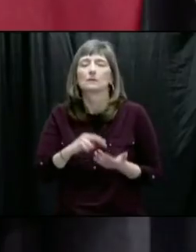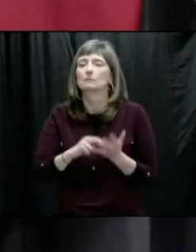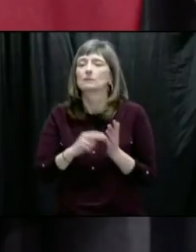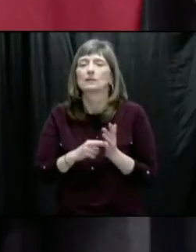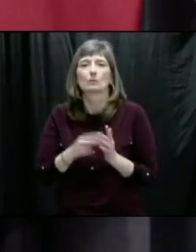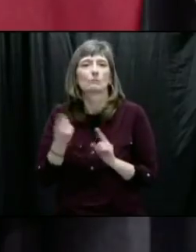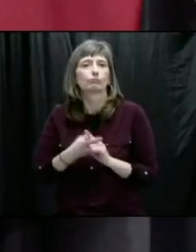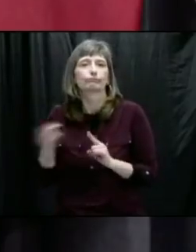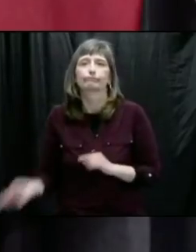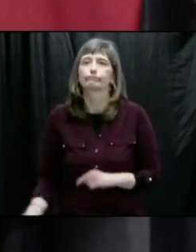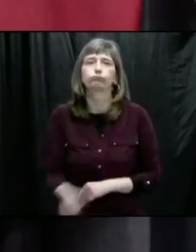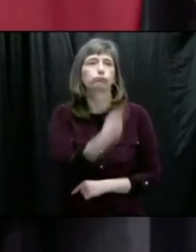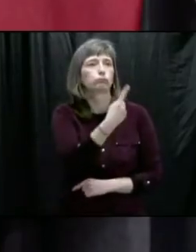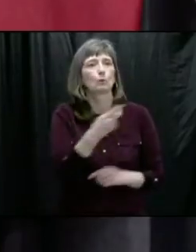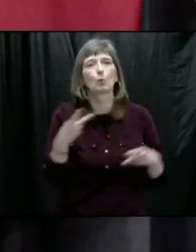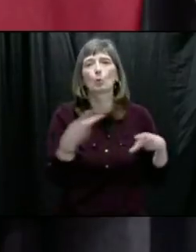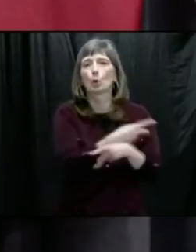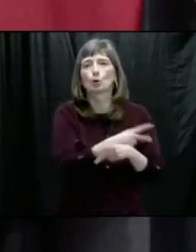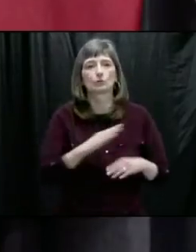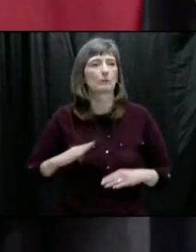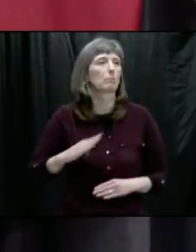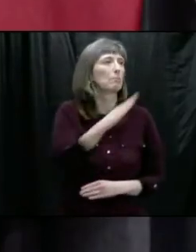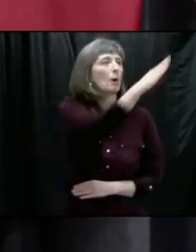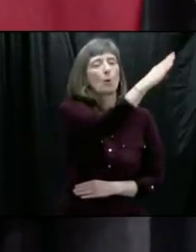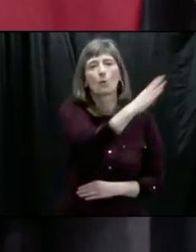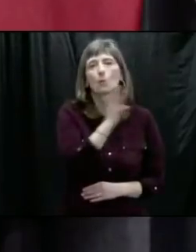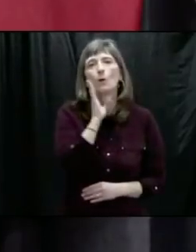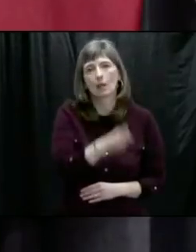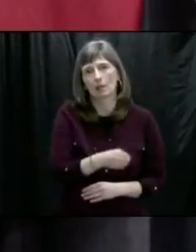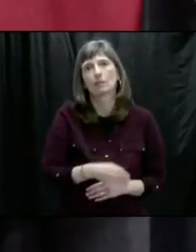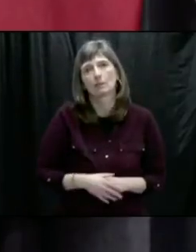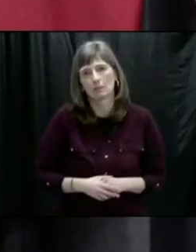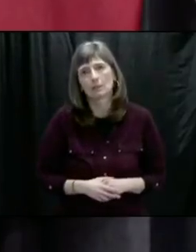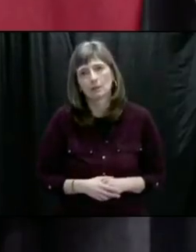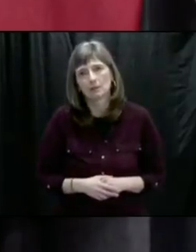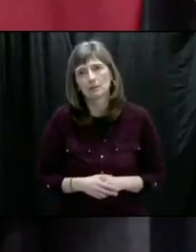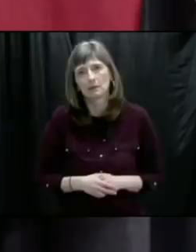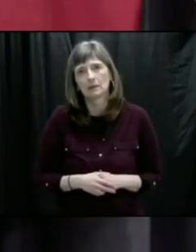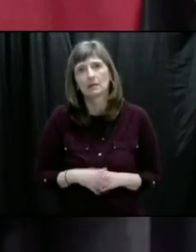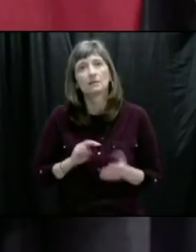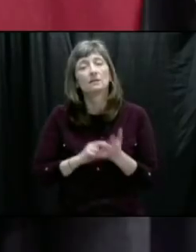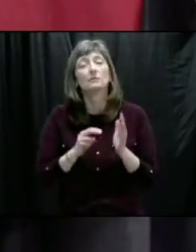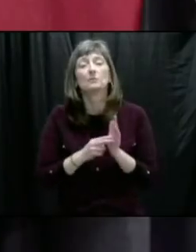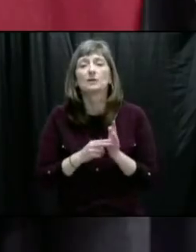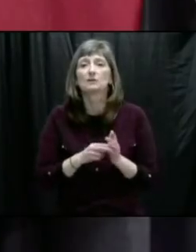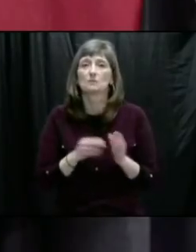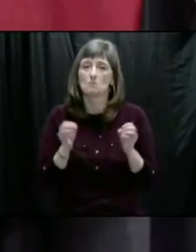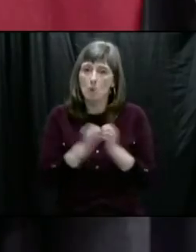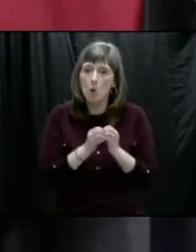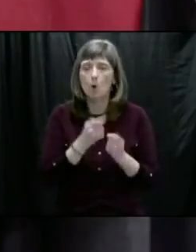SLIPPING NOW WILL PUSH US TO THE WORST CASE SCENARIO THAT DR. RAMEN AND HIS TEAM HAVE